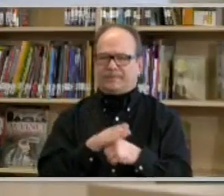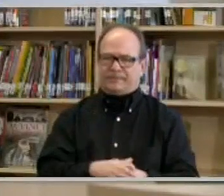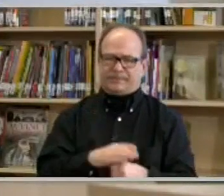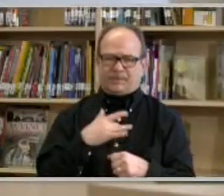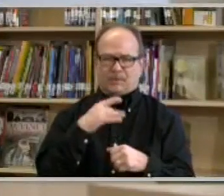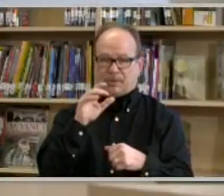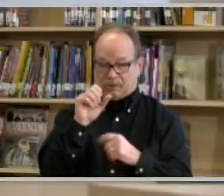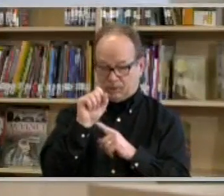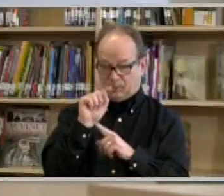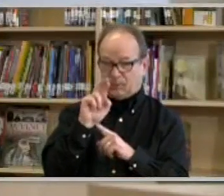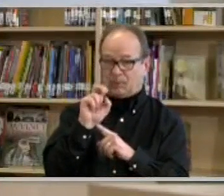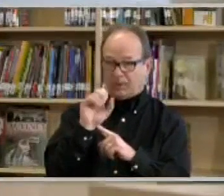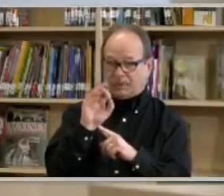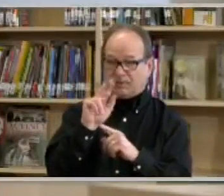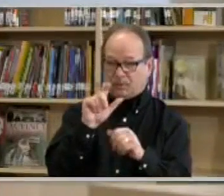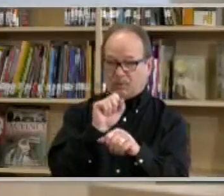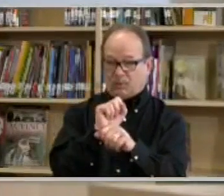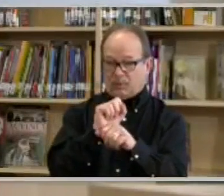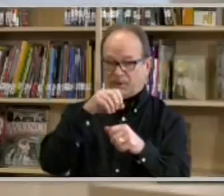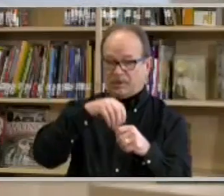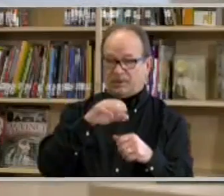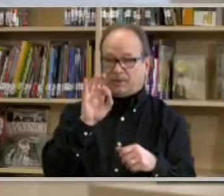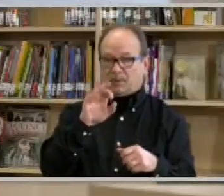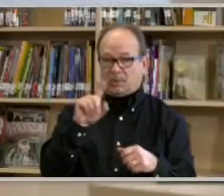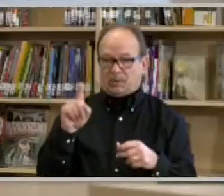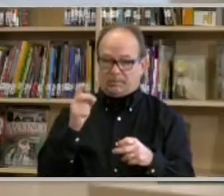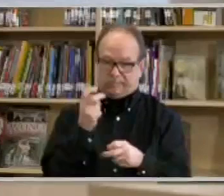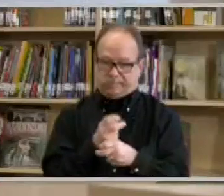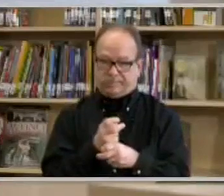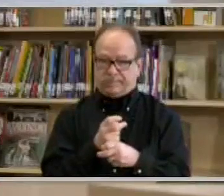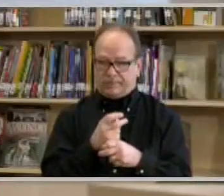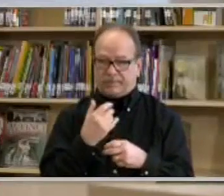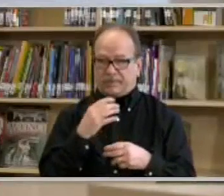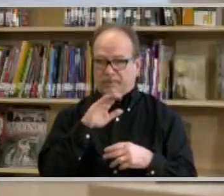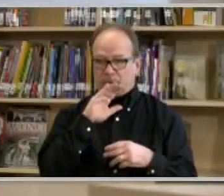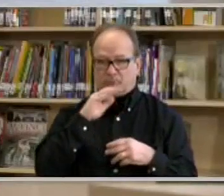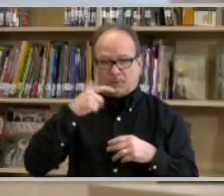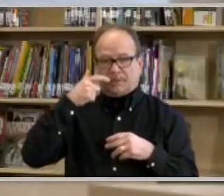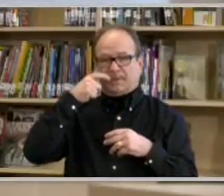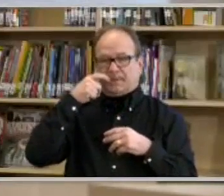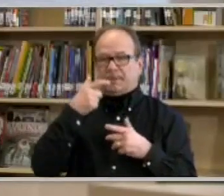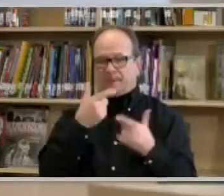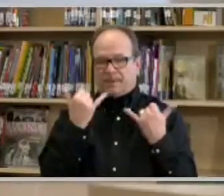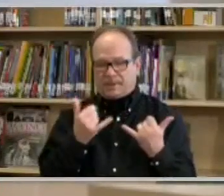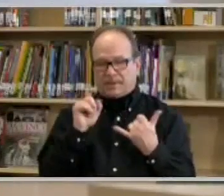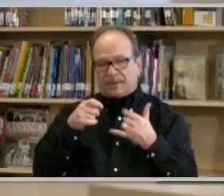WERE THEY WERE STRESSED OUT AND NOT SUPPORTED WELL.